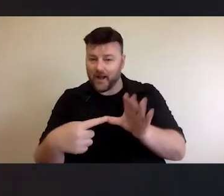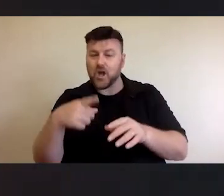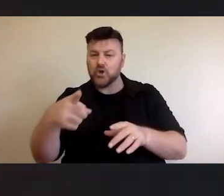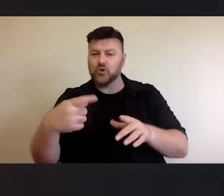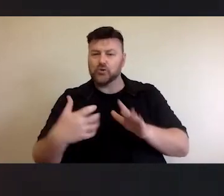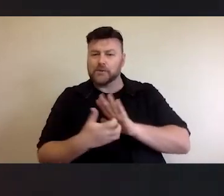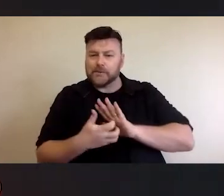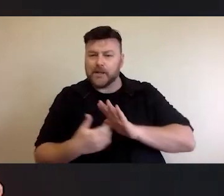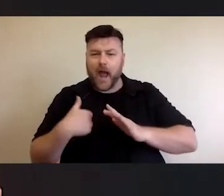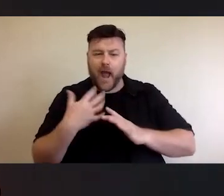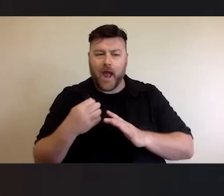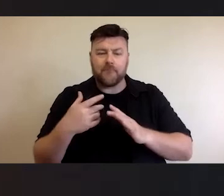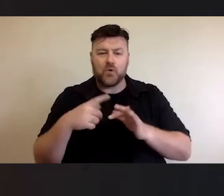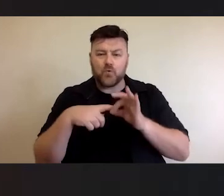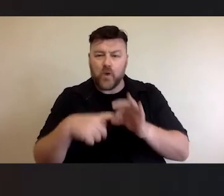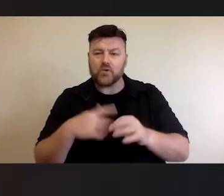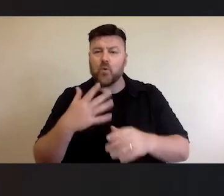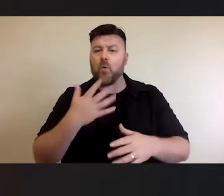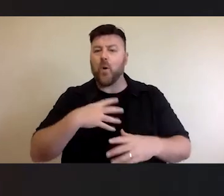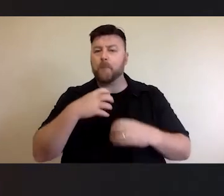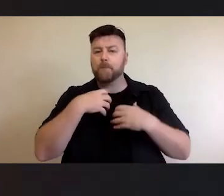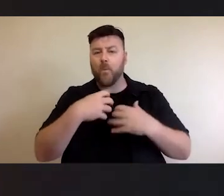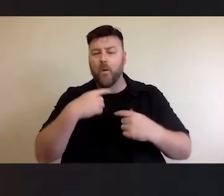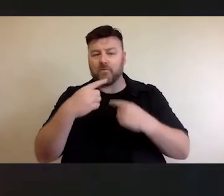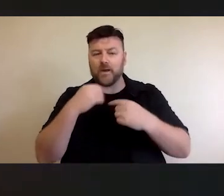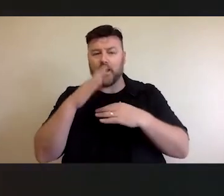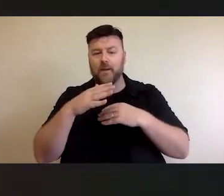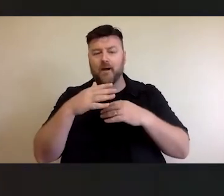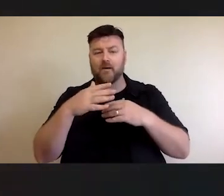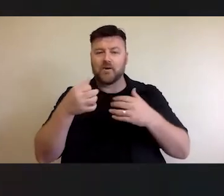and want to ask George that question, feel free to submit it in